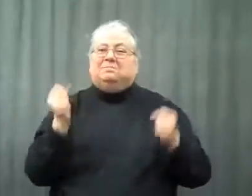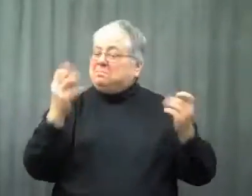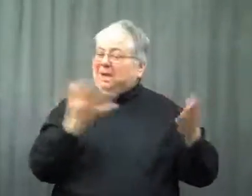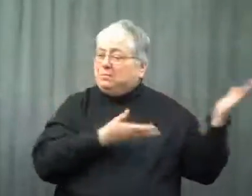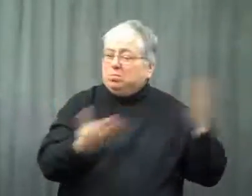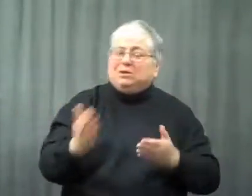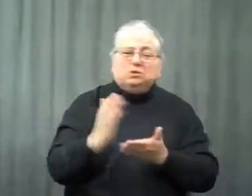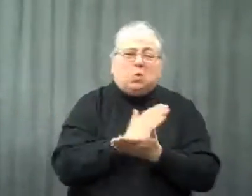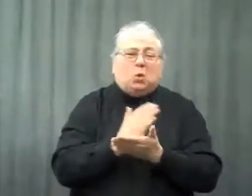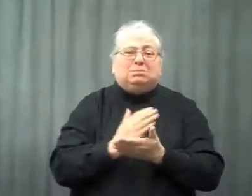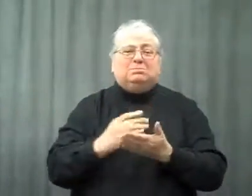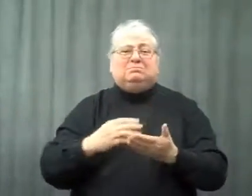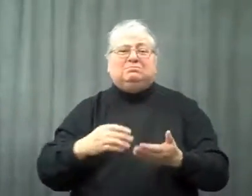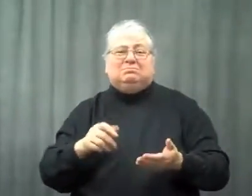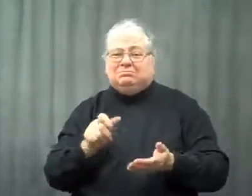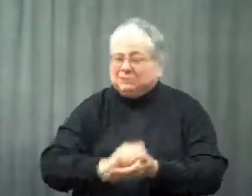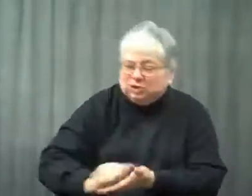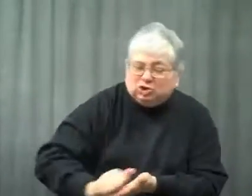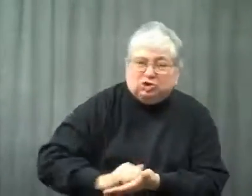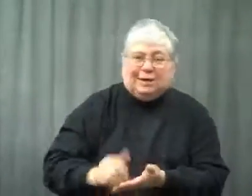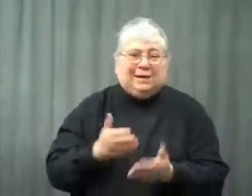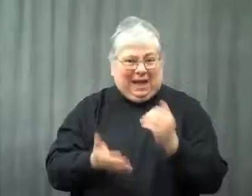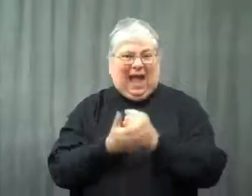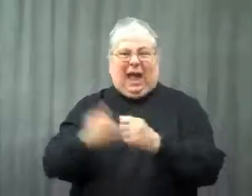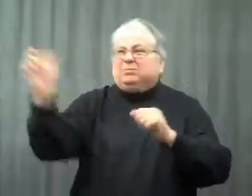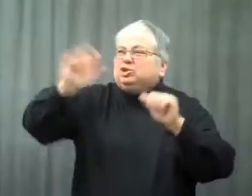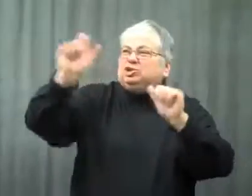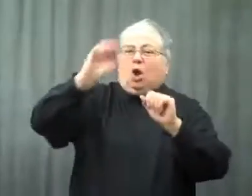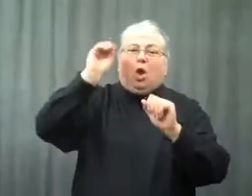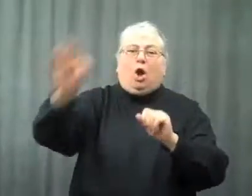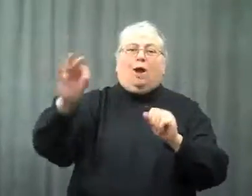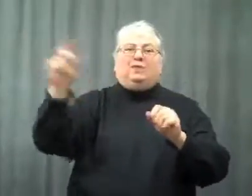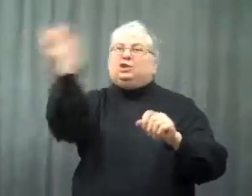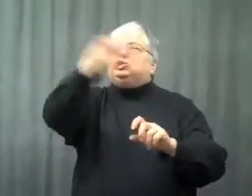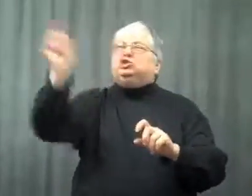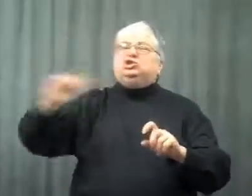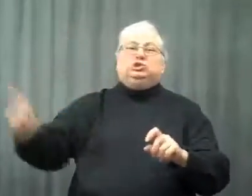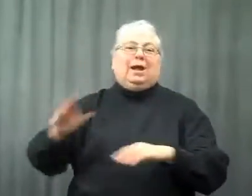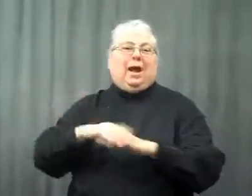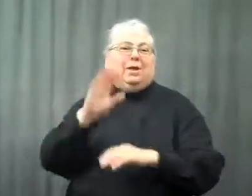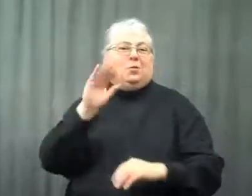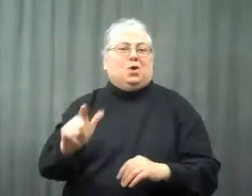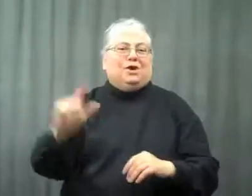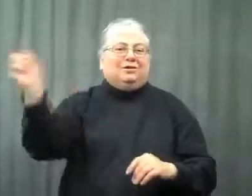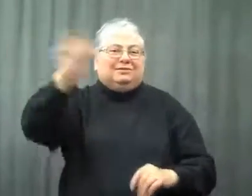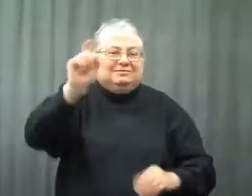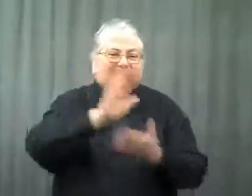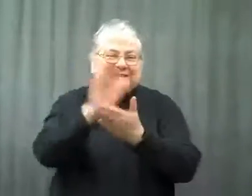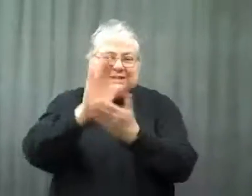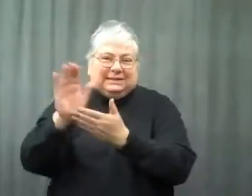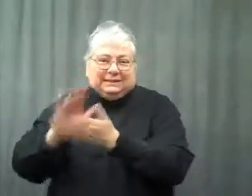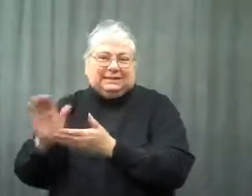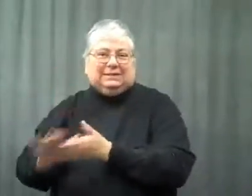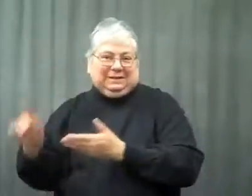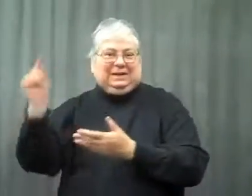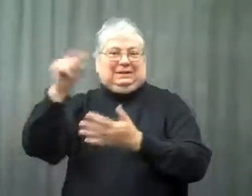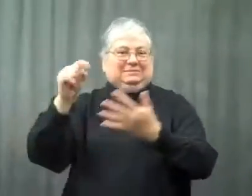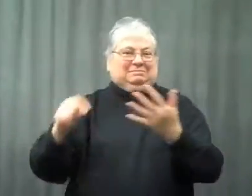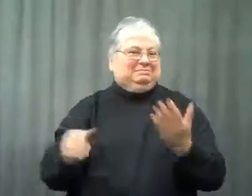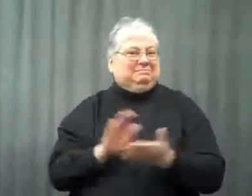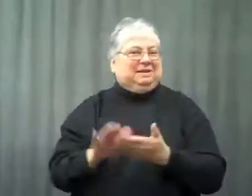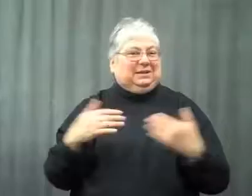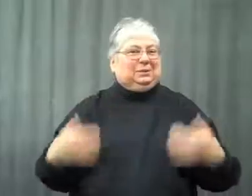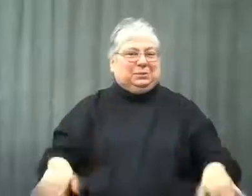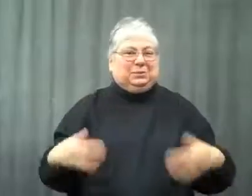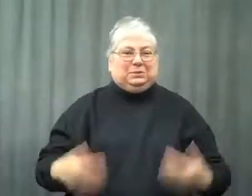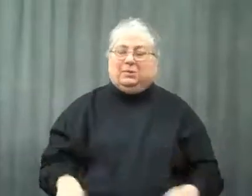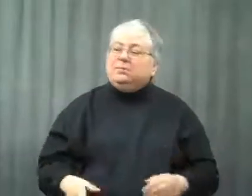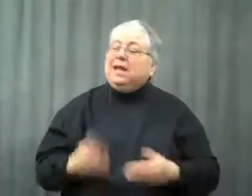Many brought soap and brushes to scrub off the graffiti on the walls.